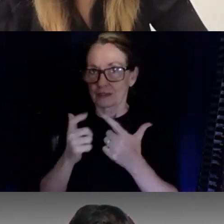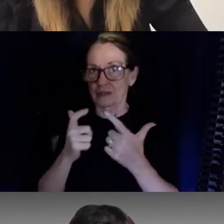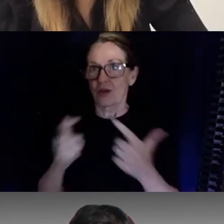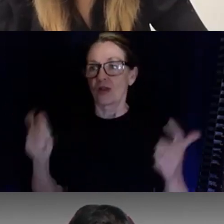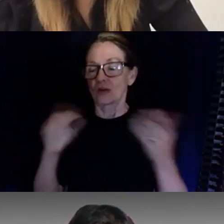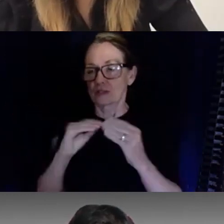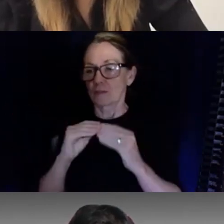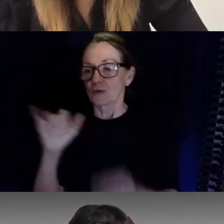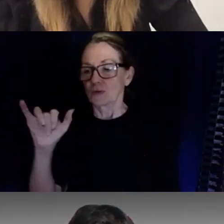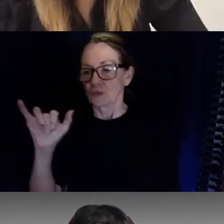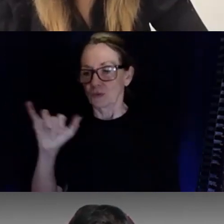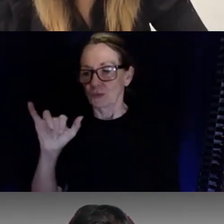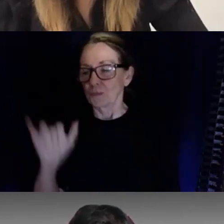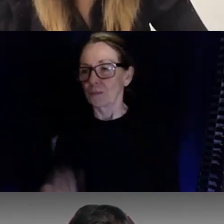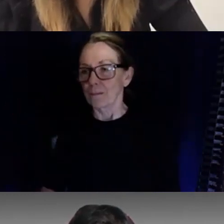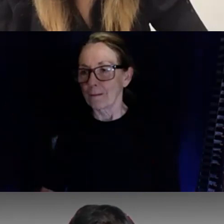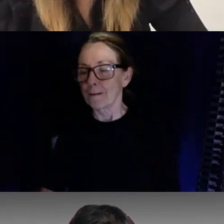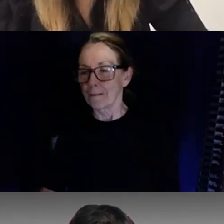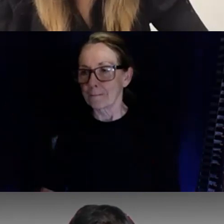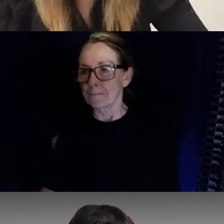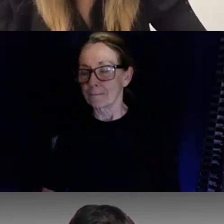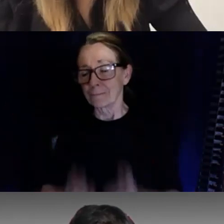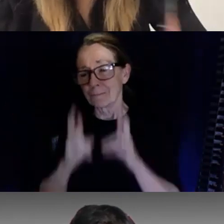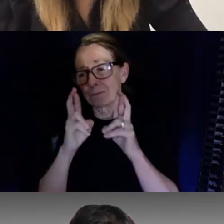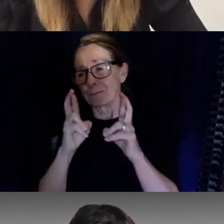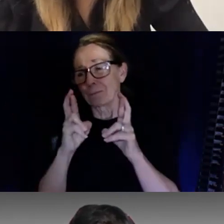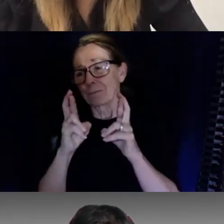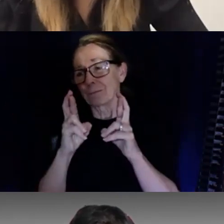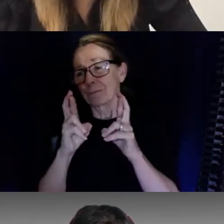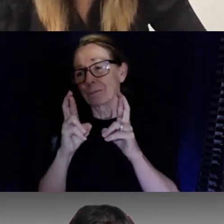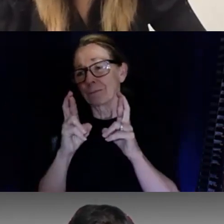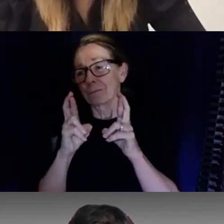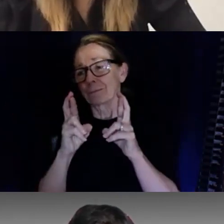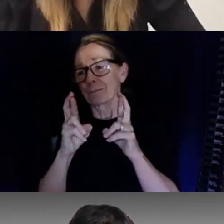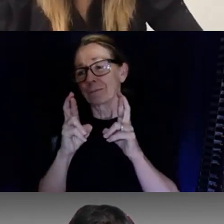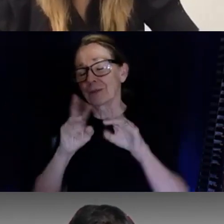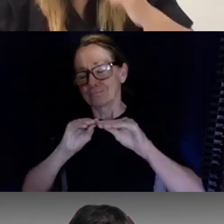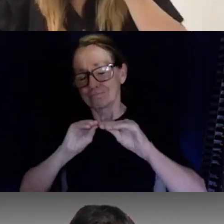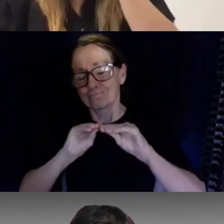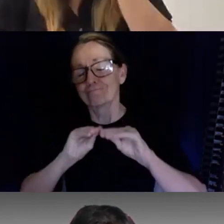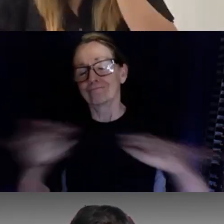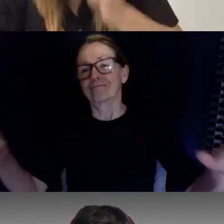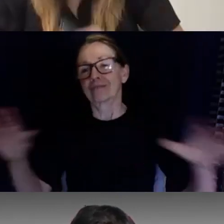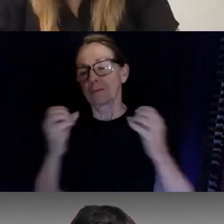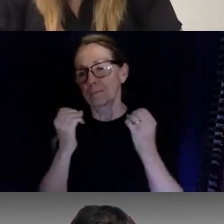AND THEN WE HAVE ALL THE COLLEGES AND UNIVERSITIES, AS WELL, THROUGHOUT THE STATE THAT HAVE FUTURE HEALTHCARE PROFESSIONALS, ALL OF THOSE PROGRAMS. THAT'S A LARGE NUMBER, TOO.